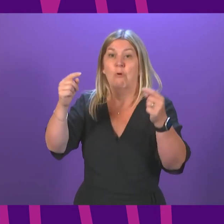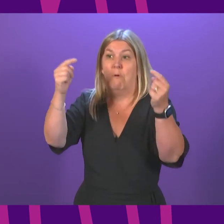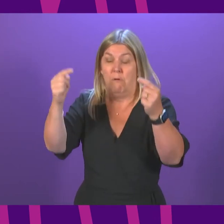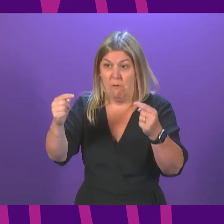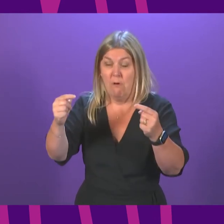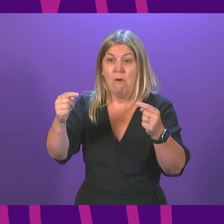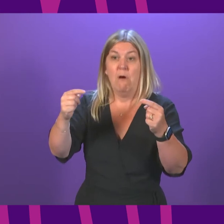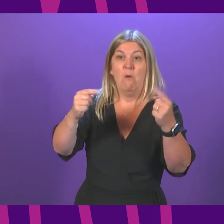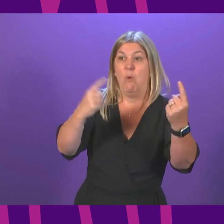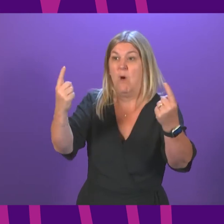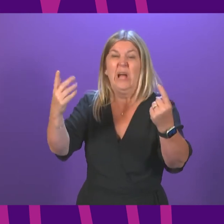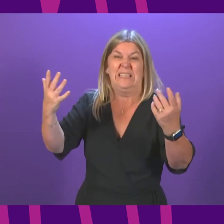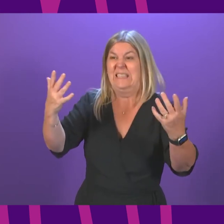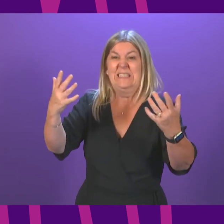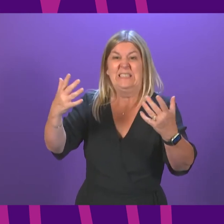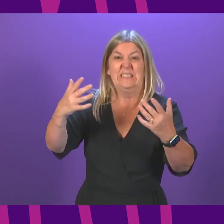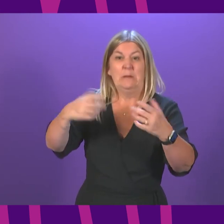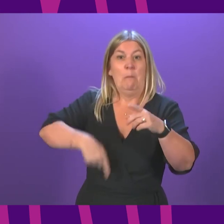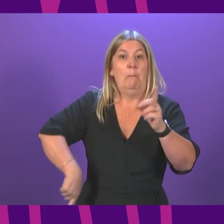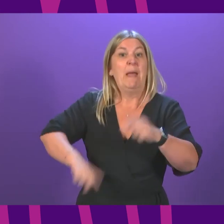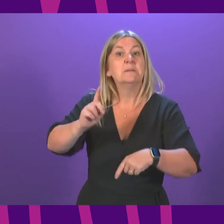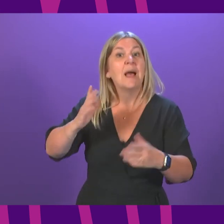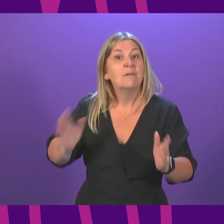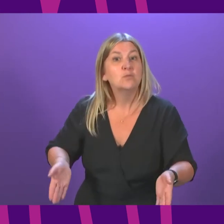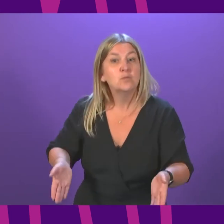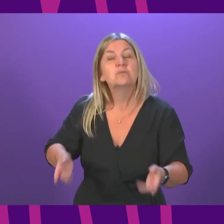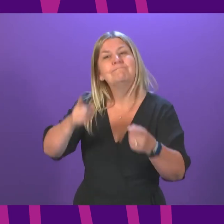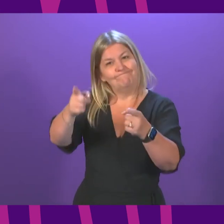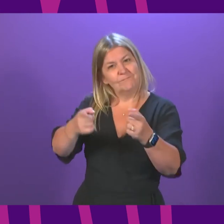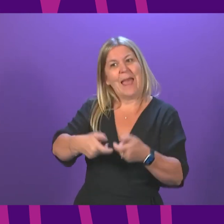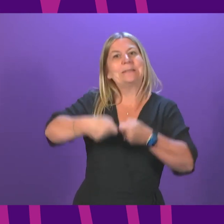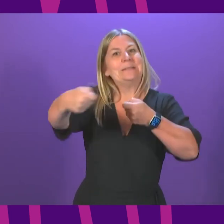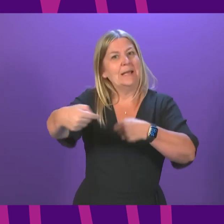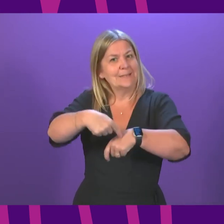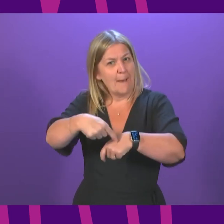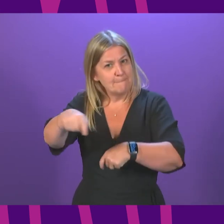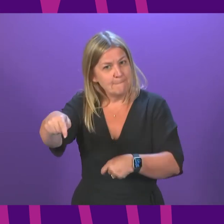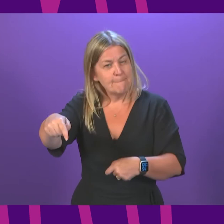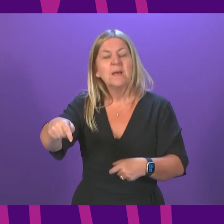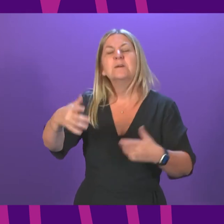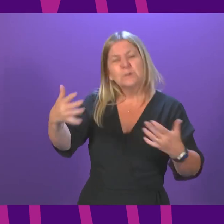pragmatic action on that to avoid situations that could be disruptive. We are able to take